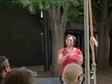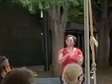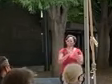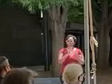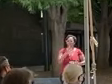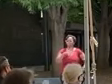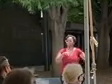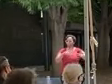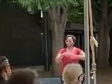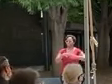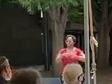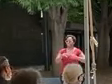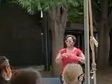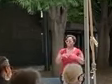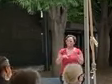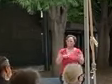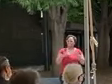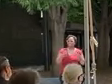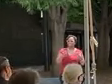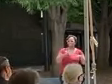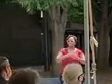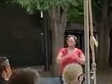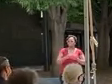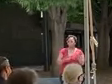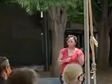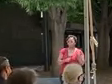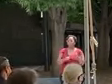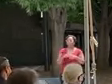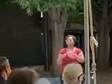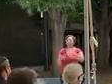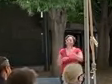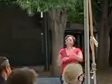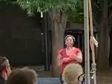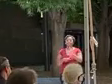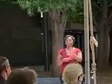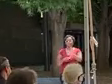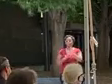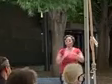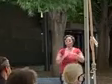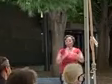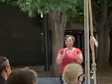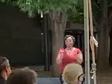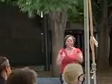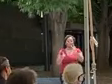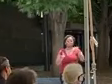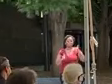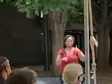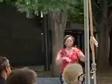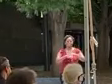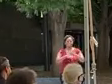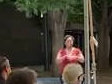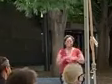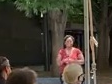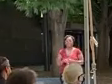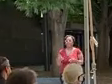An audio-described version of the FDR Memorial brochure is now available on our website and through the Uni Description Act.